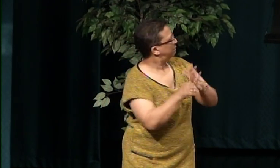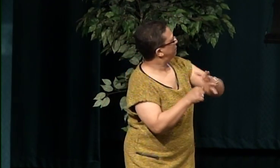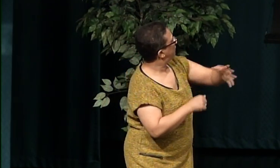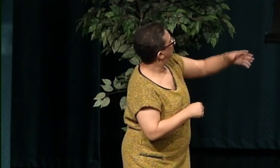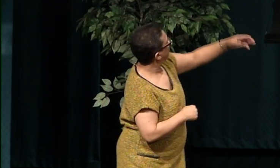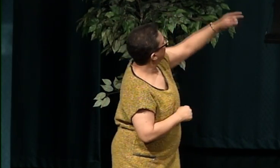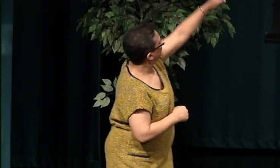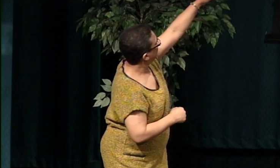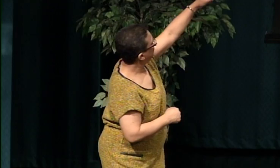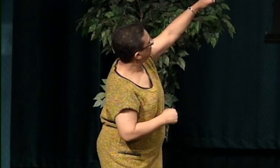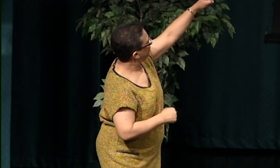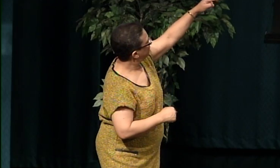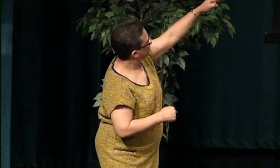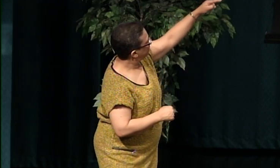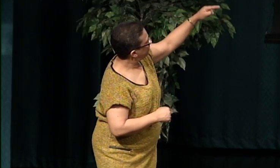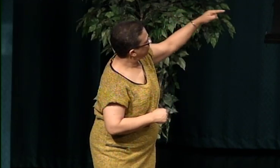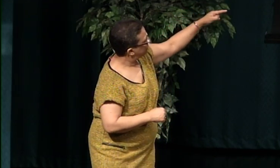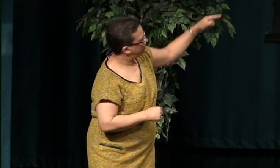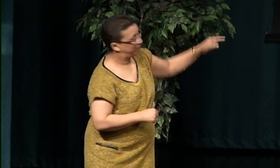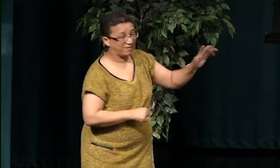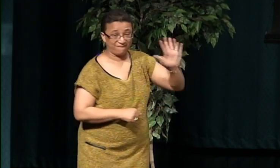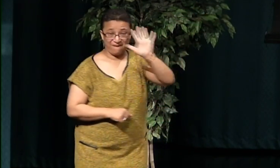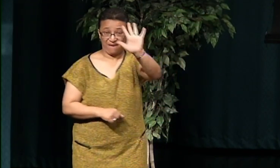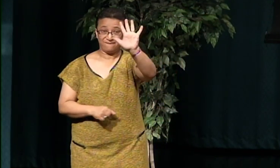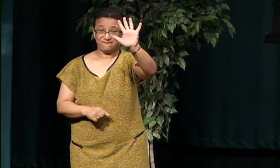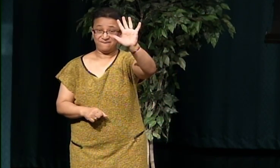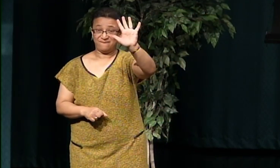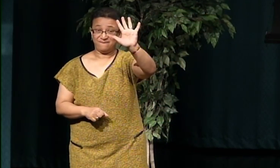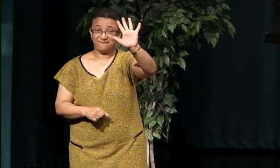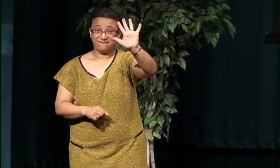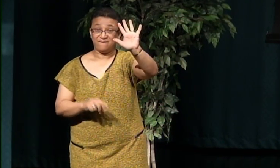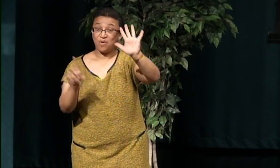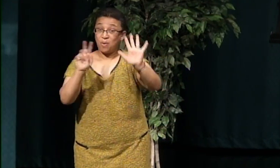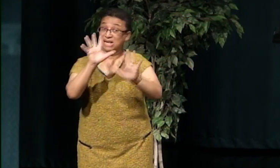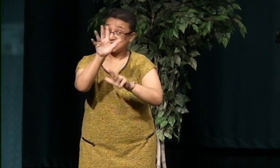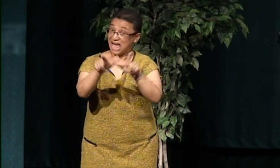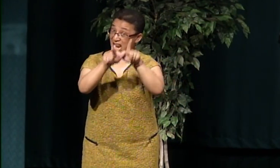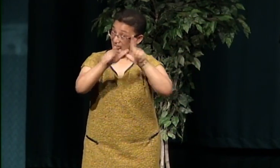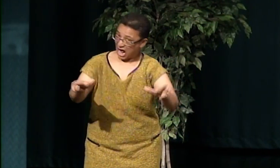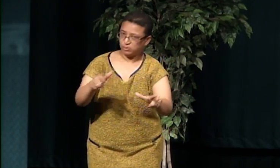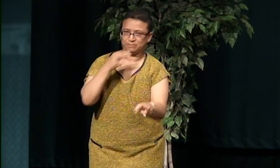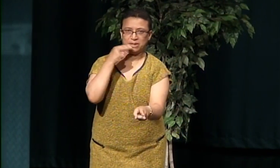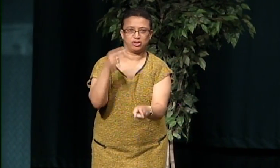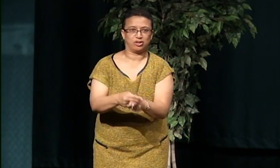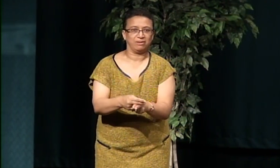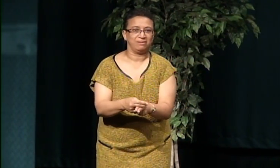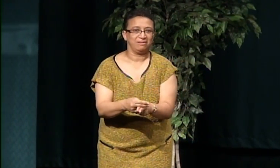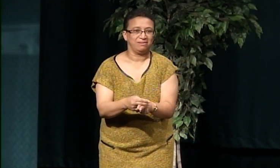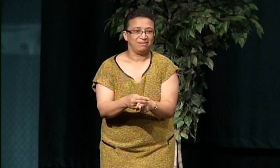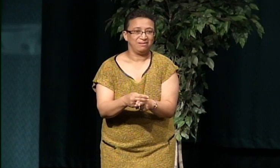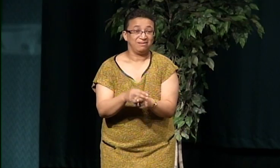There's a few conventions that are VERY significant. These five listed here